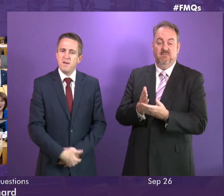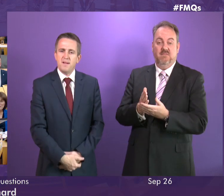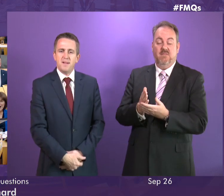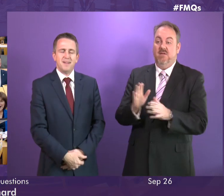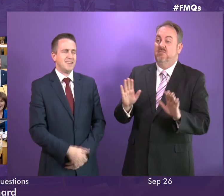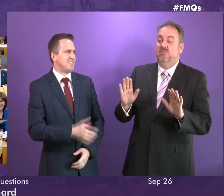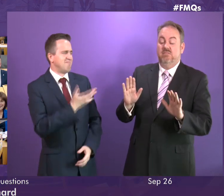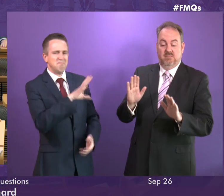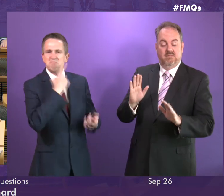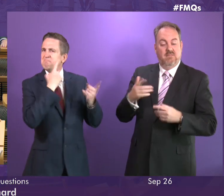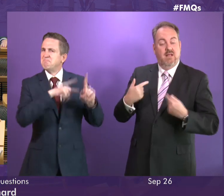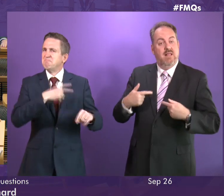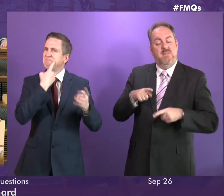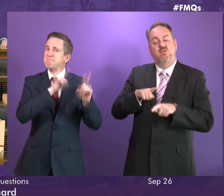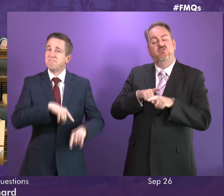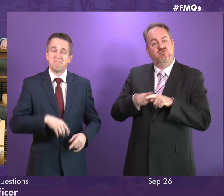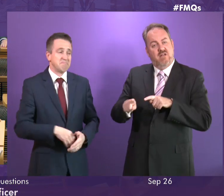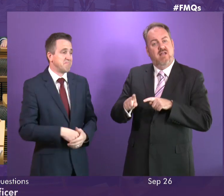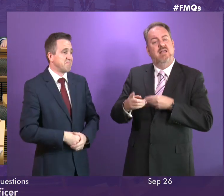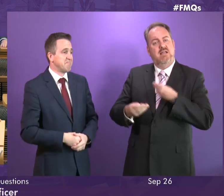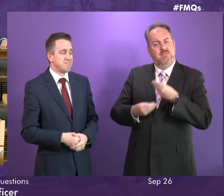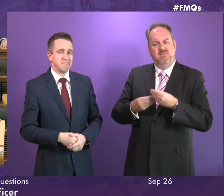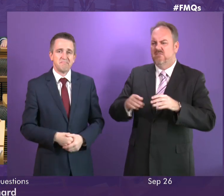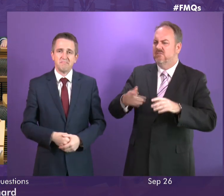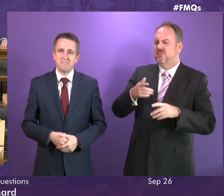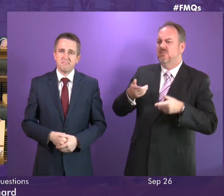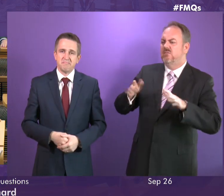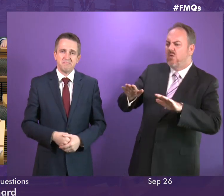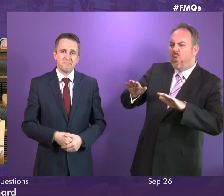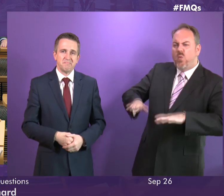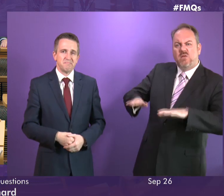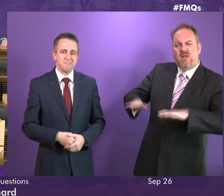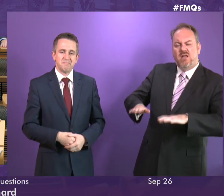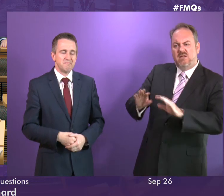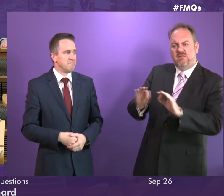Richard Leonard: Let me try again with what the Electoral Commission